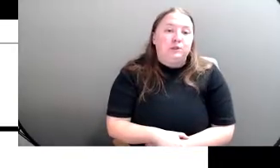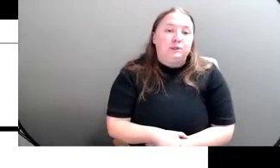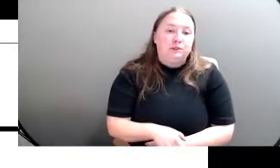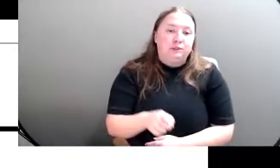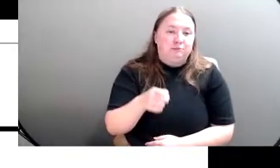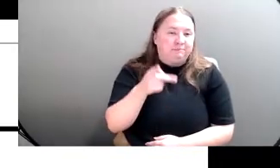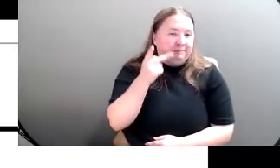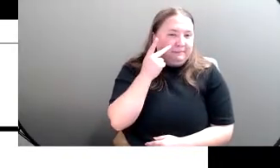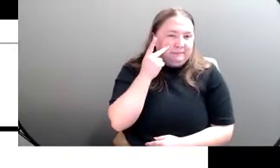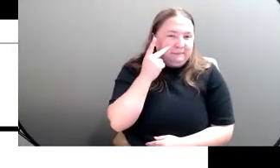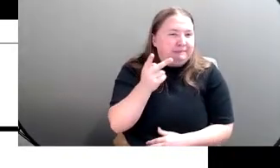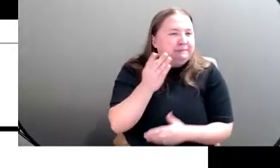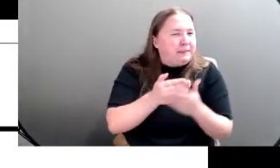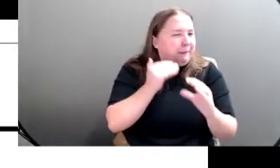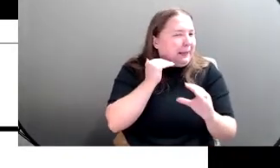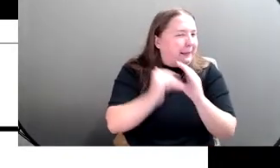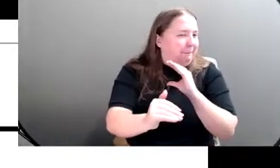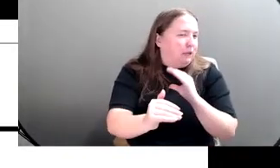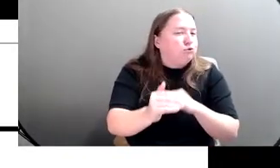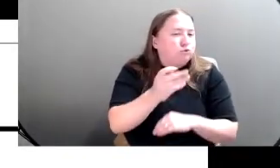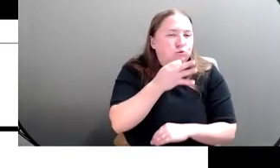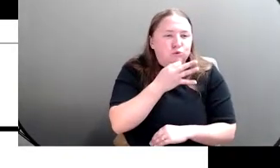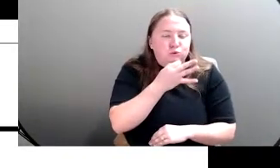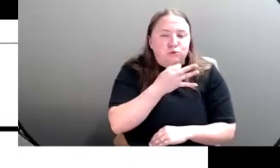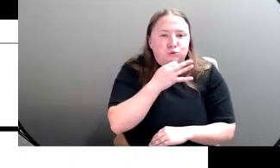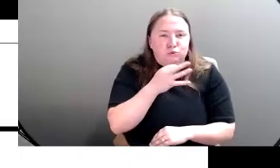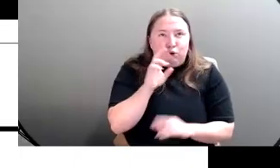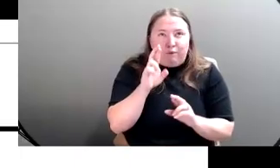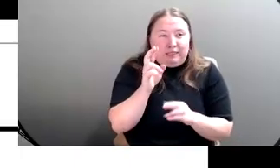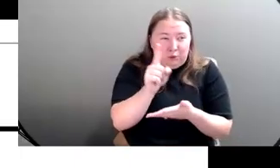some emails coming out, hopefully in a week or two.